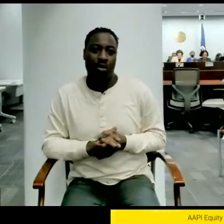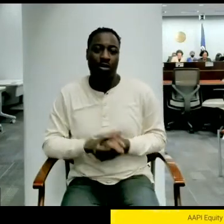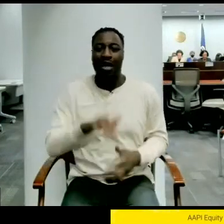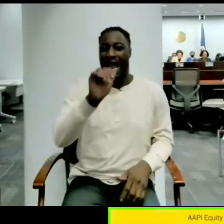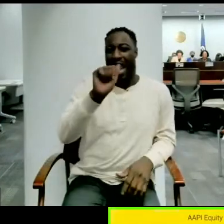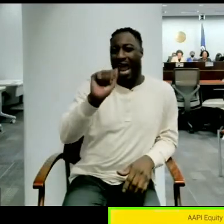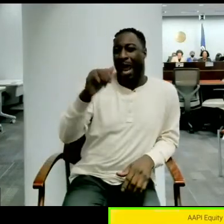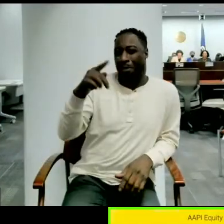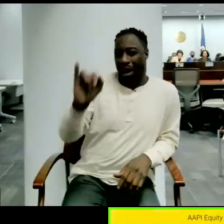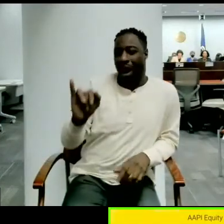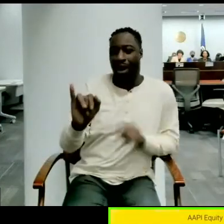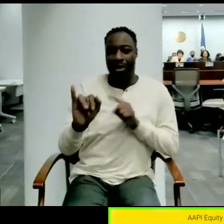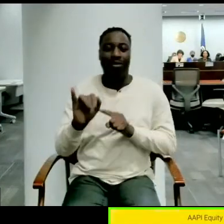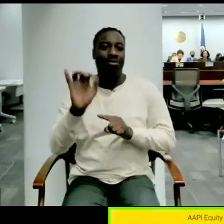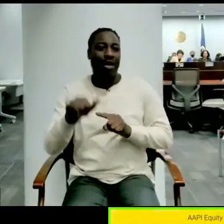Thank you for that question Vice Chair,